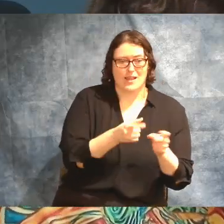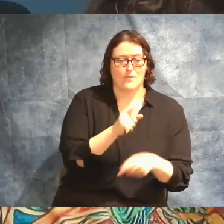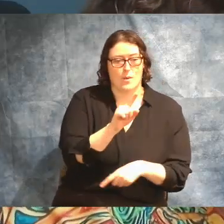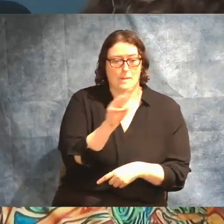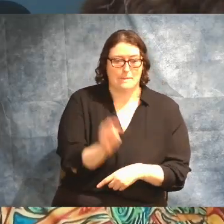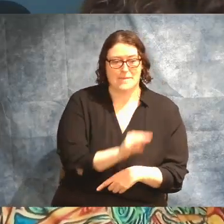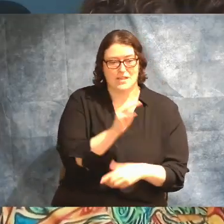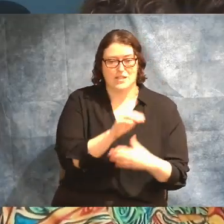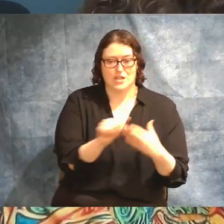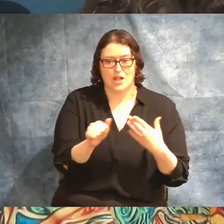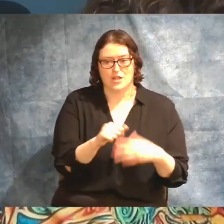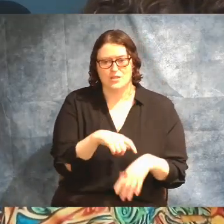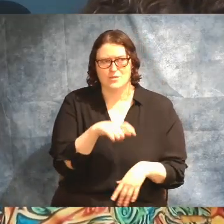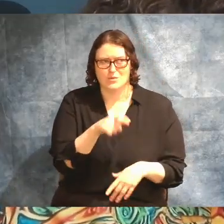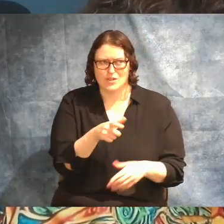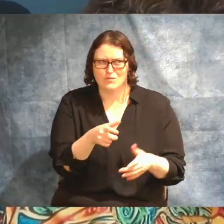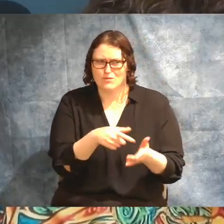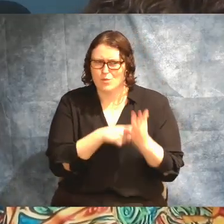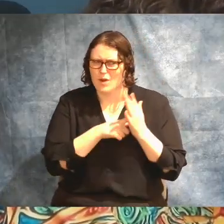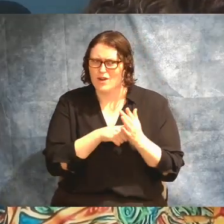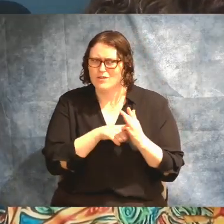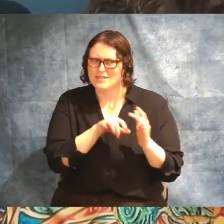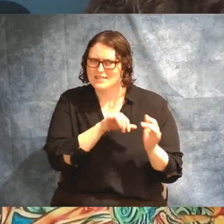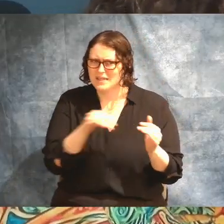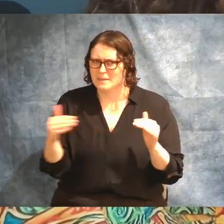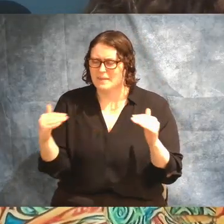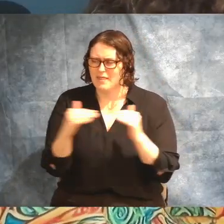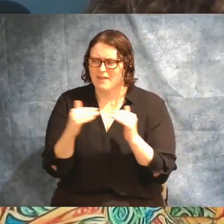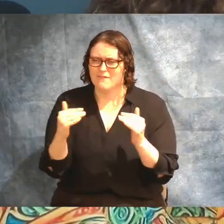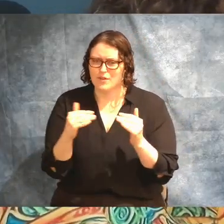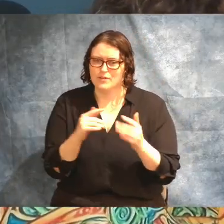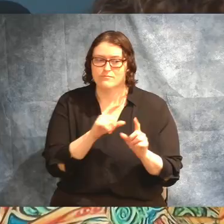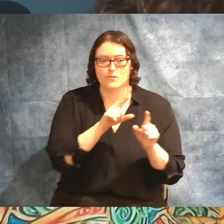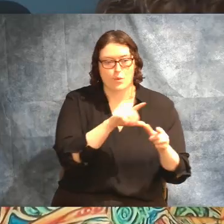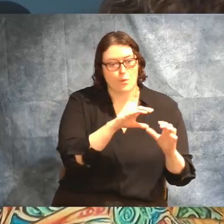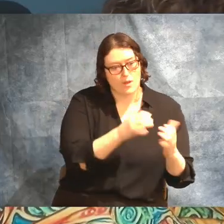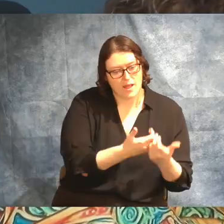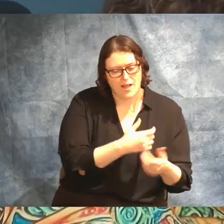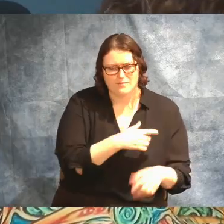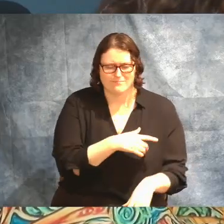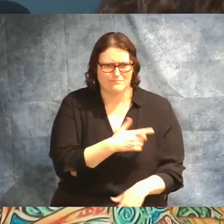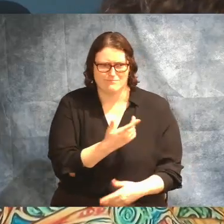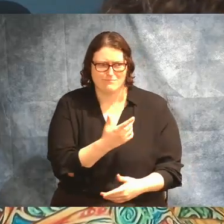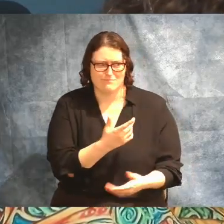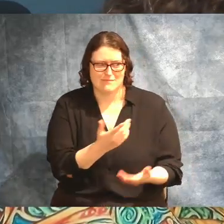got to go to classes, you've got to apply. They don't do that. So, it's a whole another process.